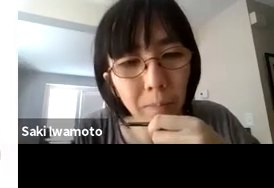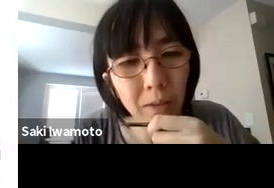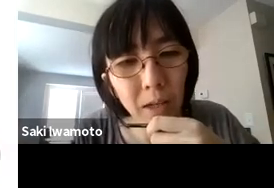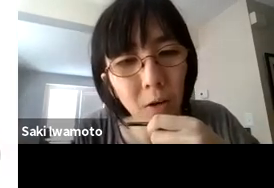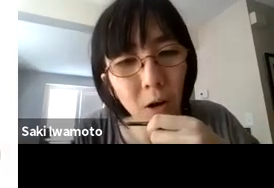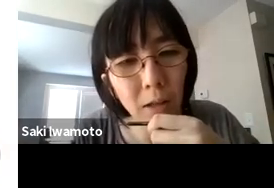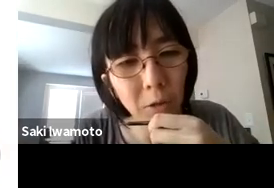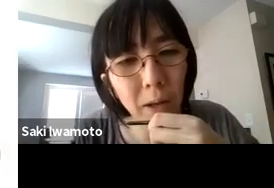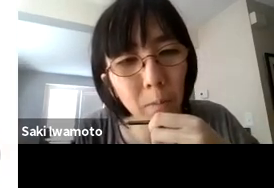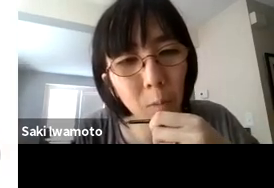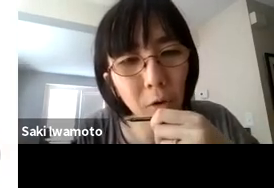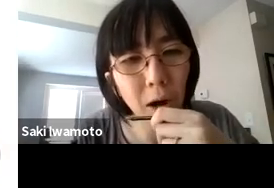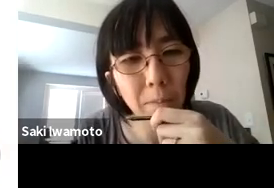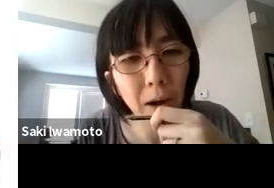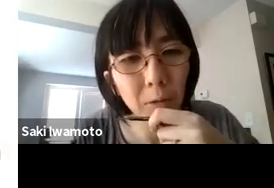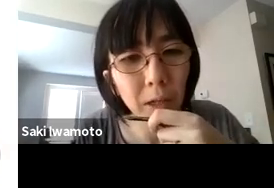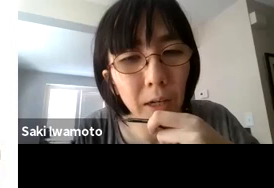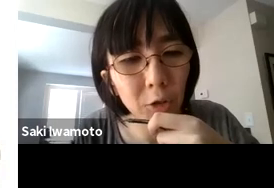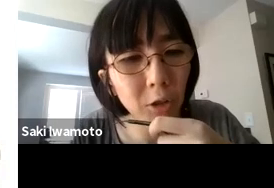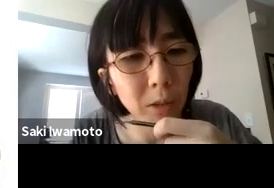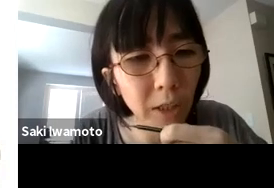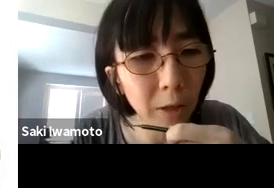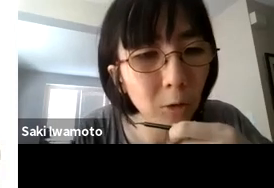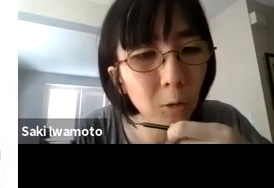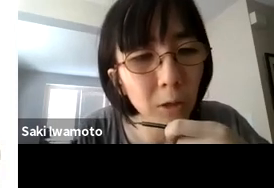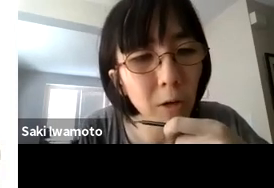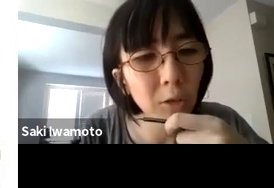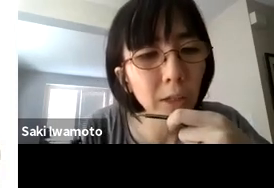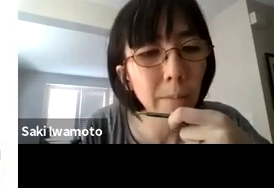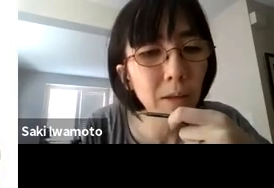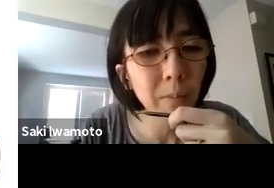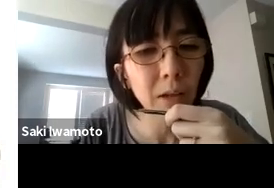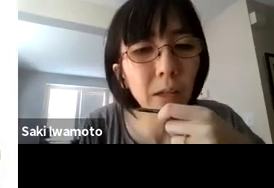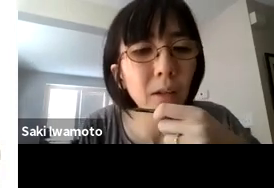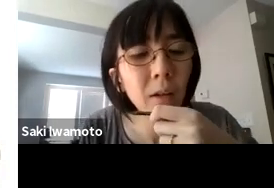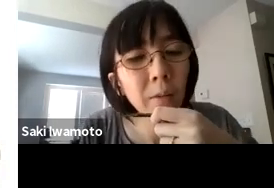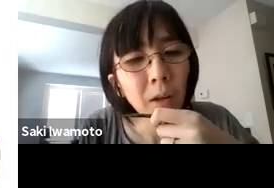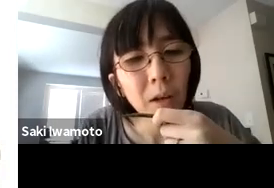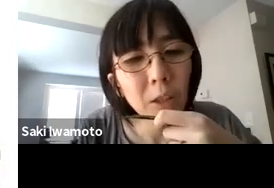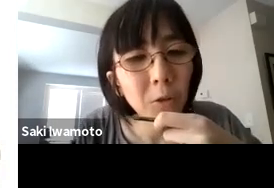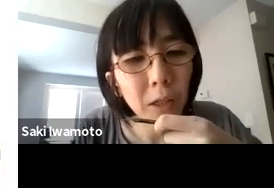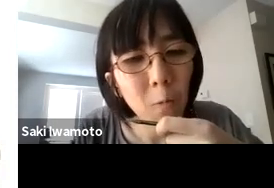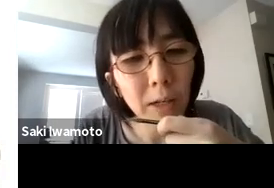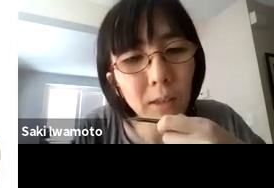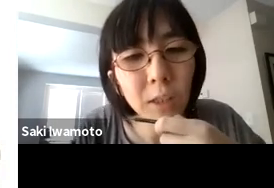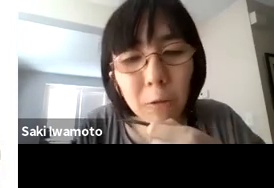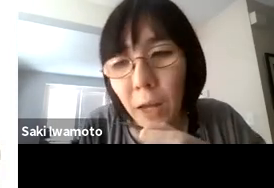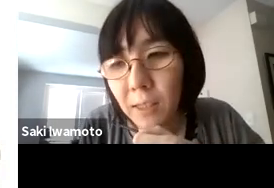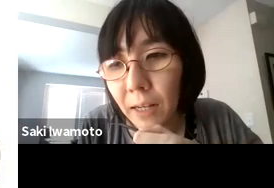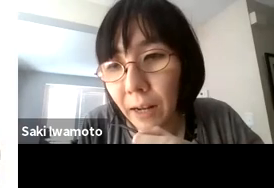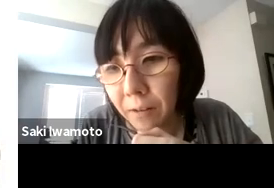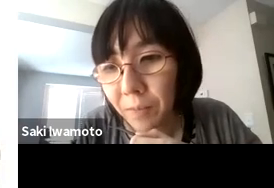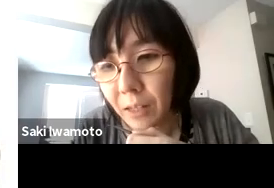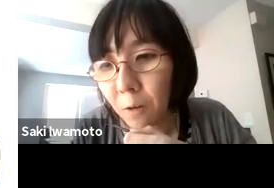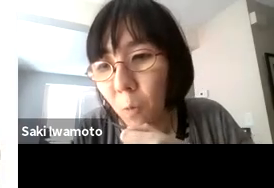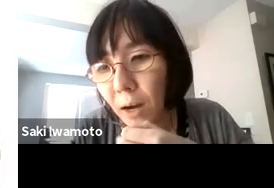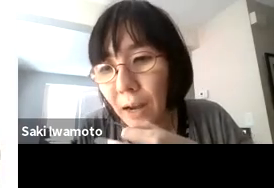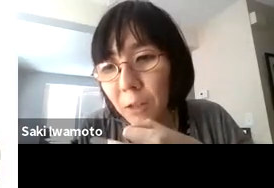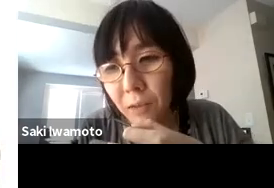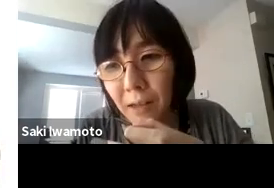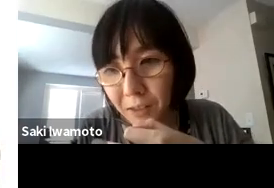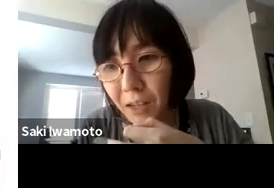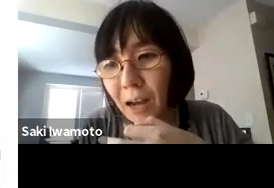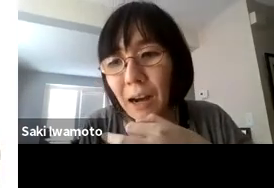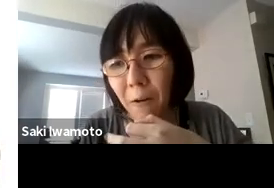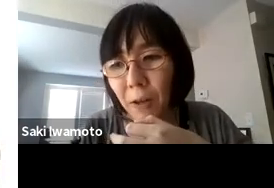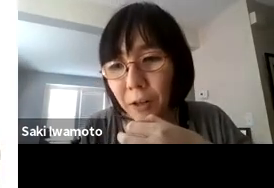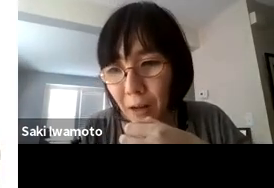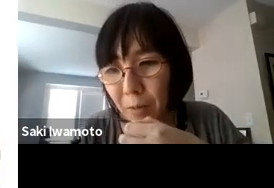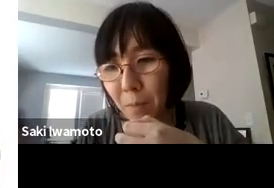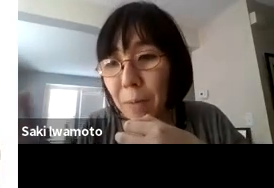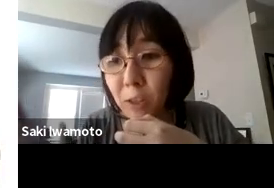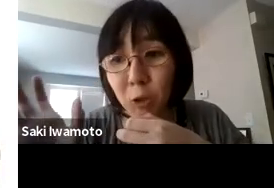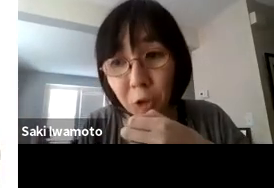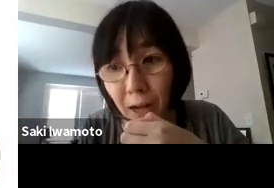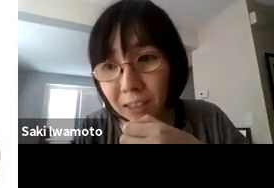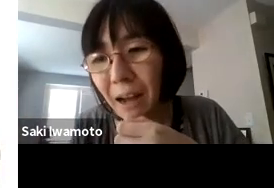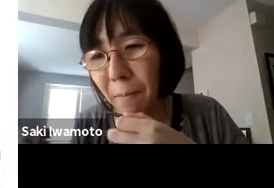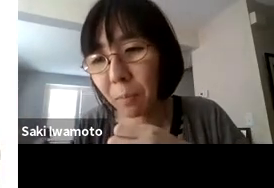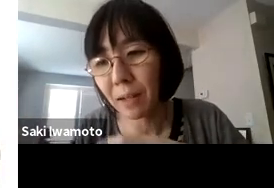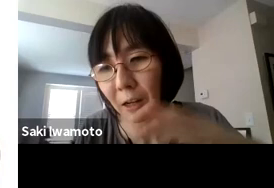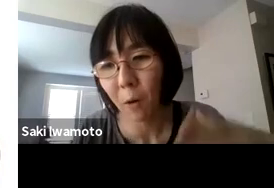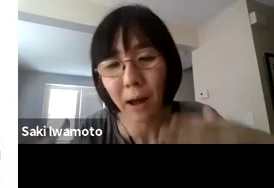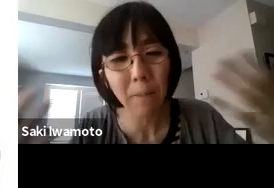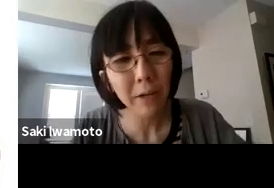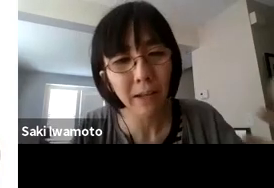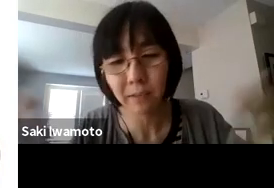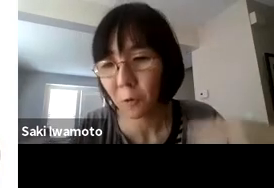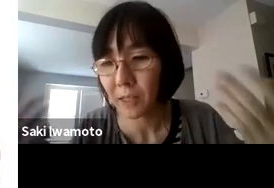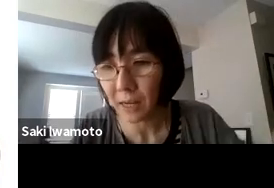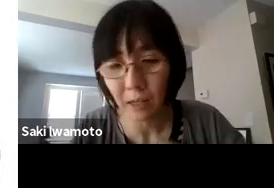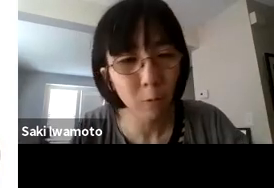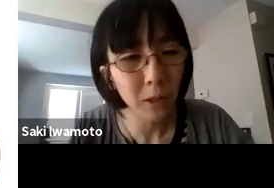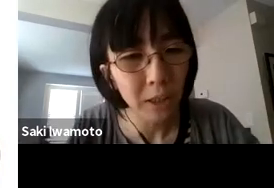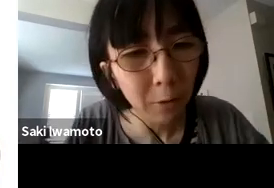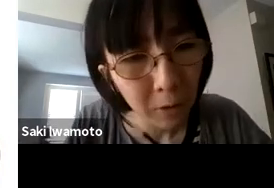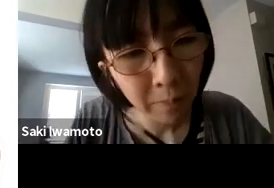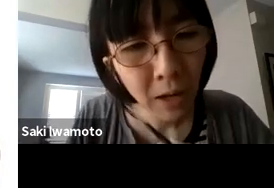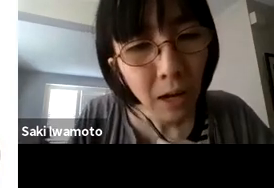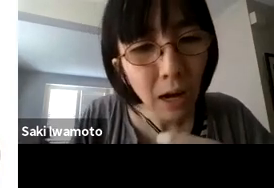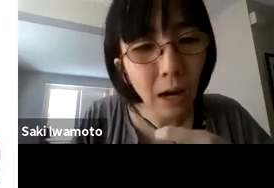Think a little bit more about the interests of their child so the questions can be something like you know like what gets the child excited. Like, what kind of things, whether I mean it might be still trucks about like what about it is so exciting for the